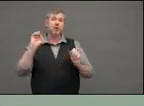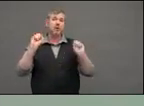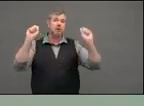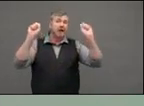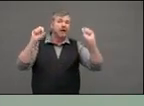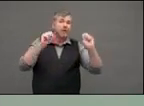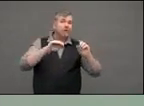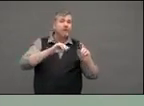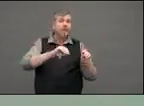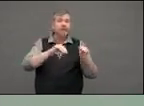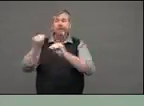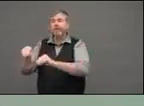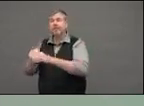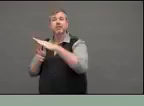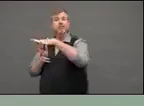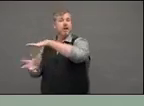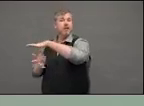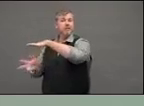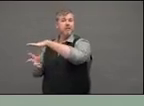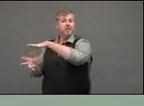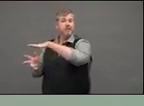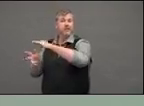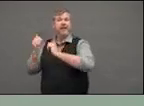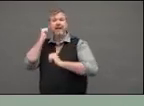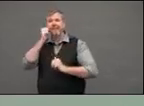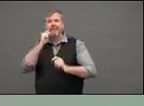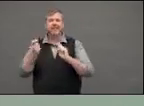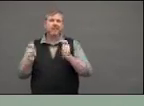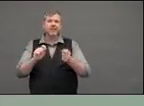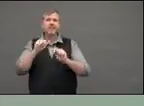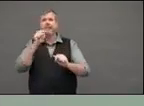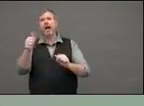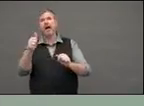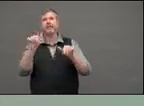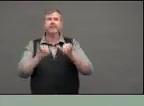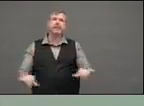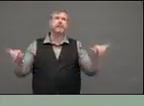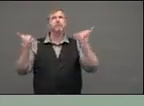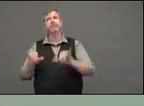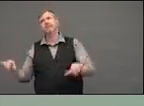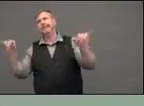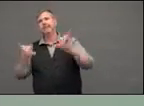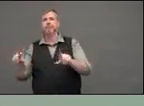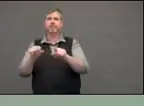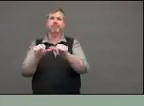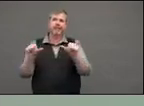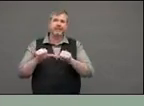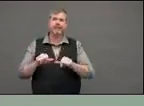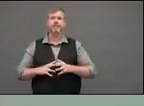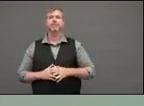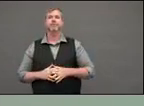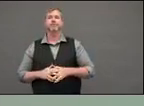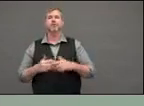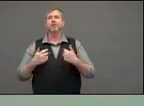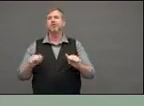switch it up so it was a lot of that um and just trying to see what else i can do at home i